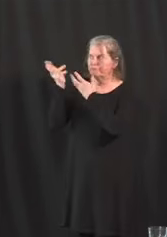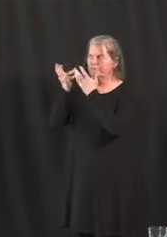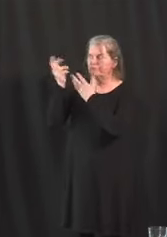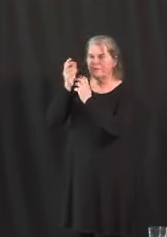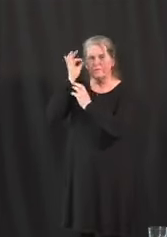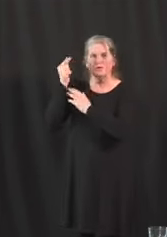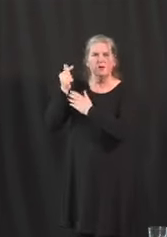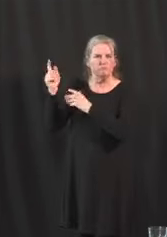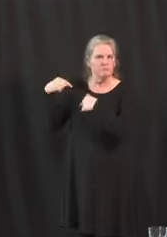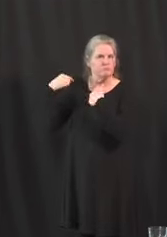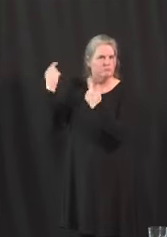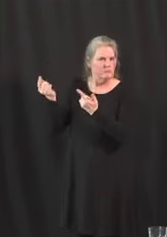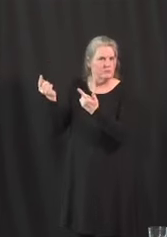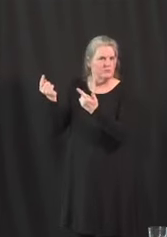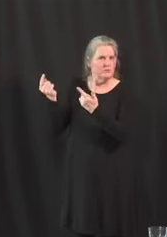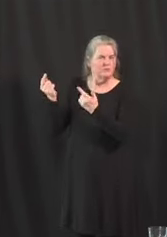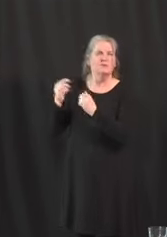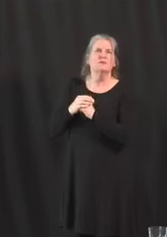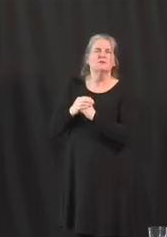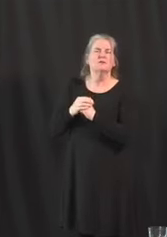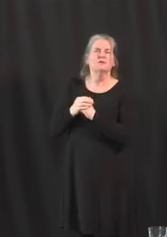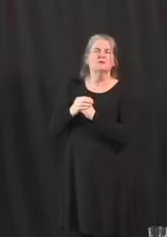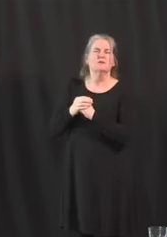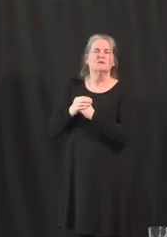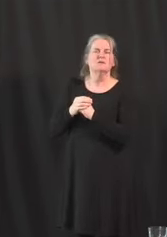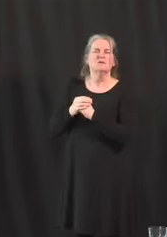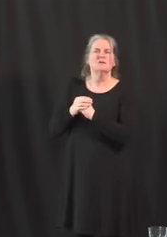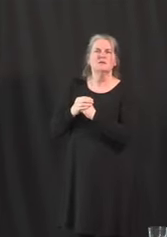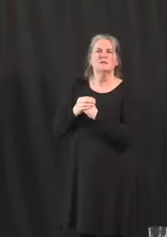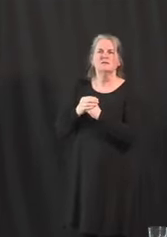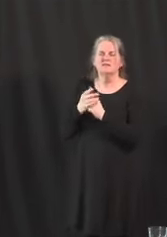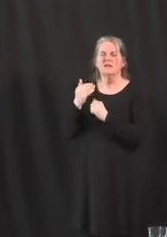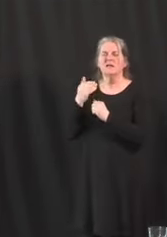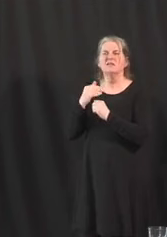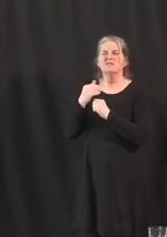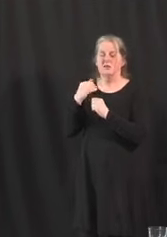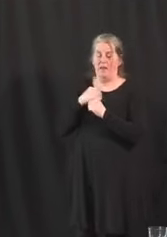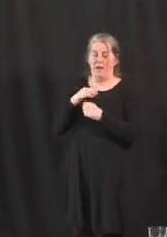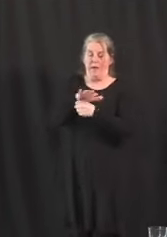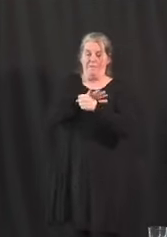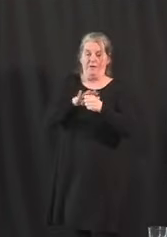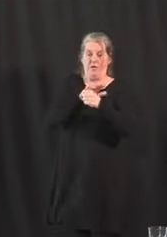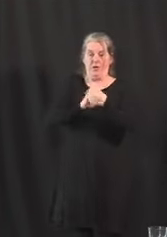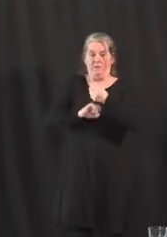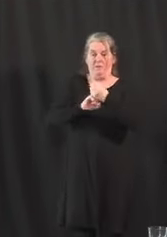AND, YOU KNOW, WHEN YOU TAKE A LOOK AT A VENN DIAGRAM OF LOCAL SUPPORTS AND THEN THE FEDERAL